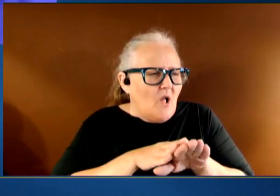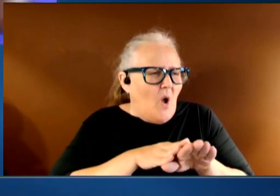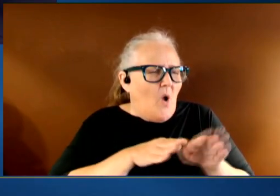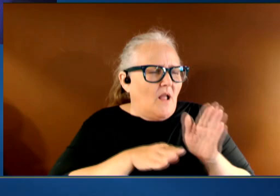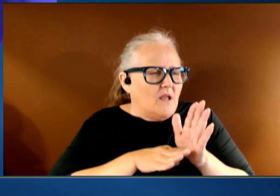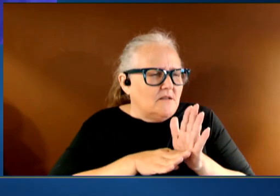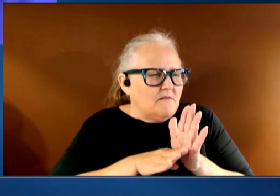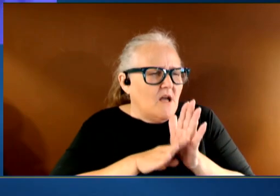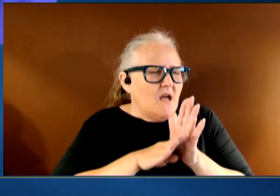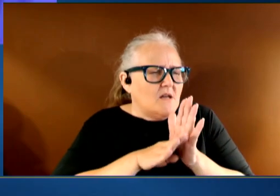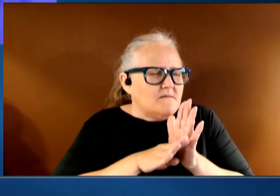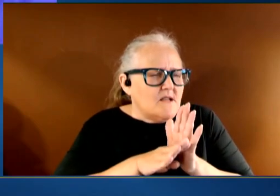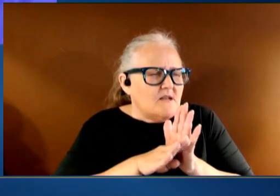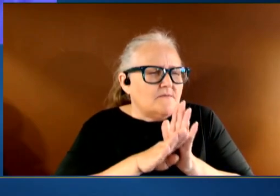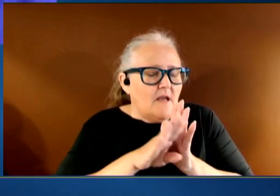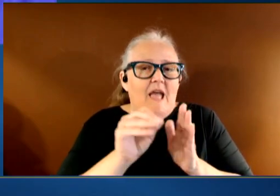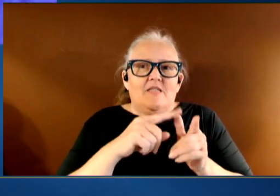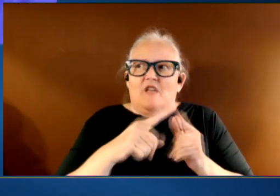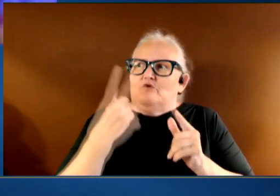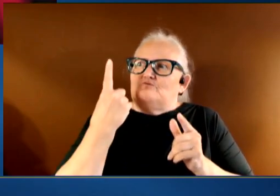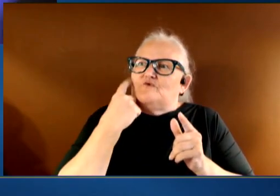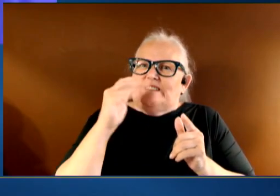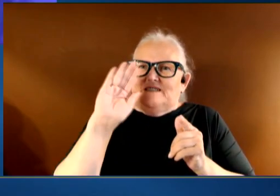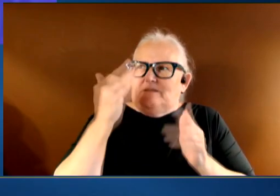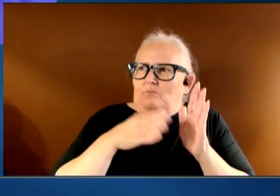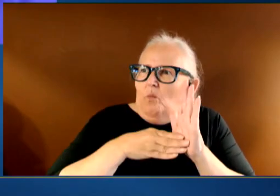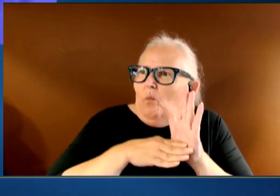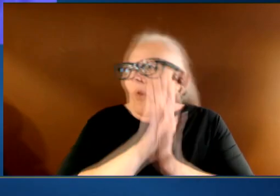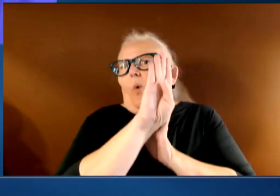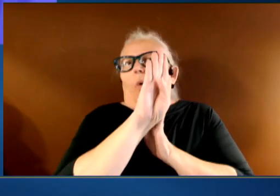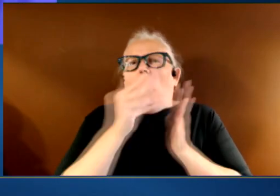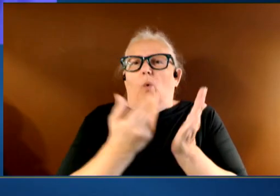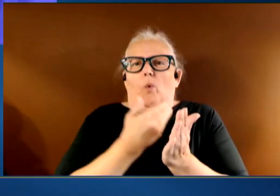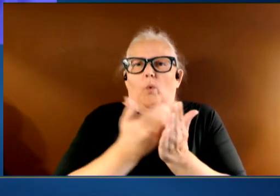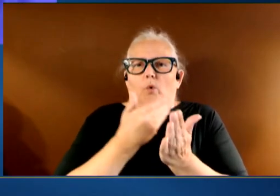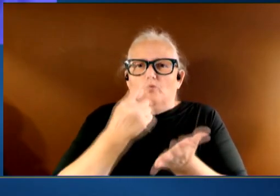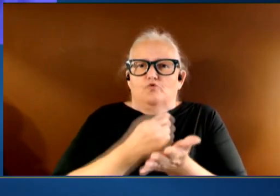and a recent surge of novel treatments, including two milestone cell and gene